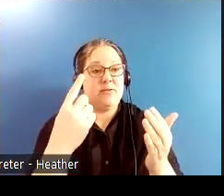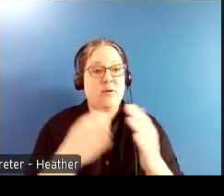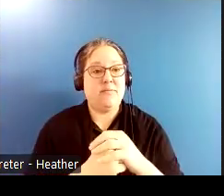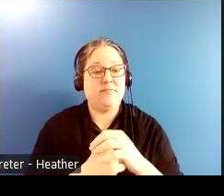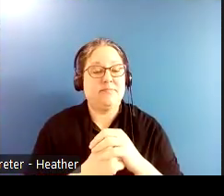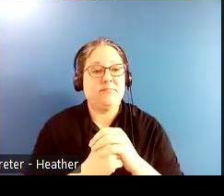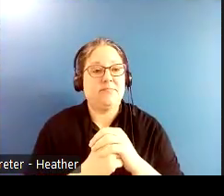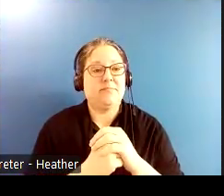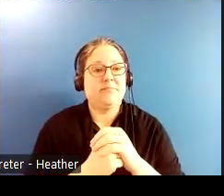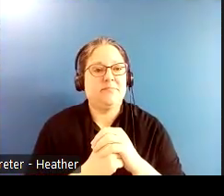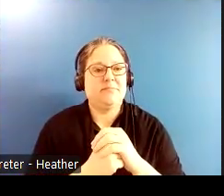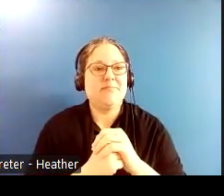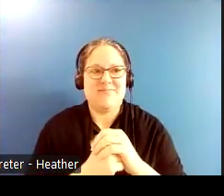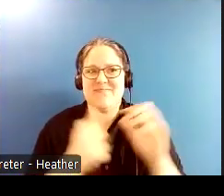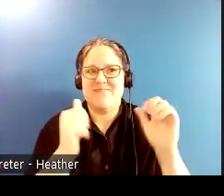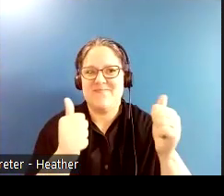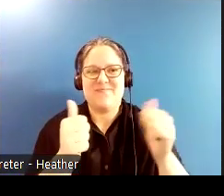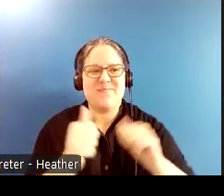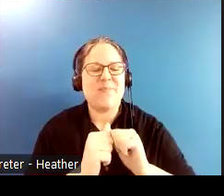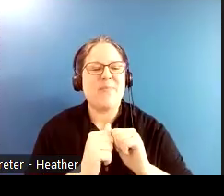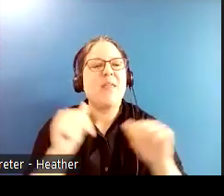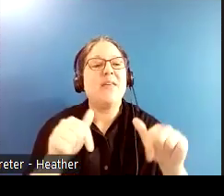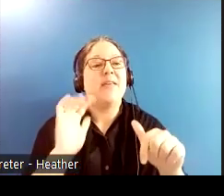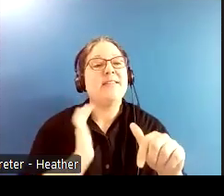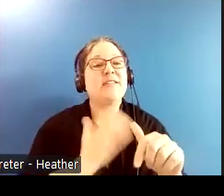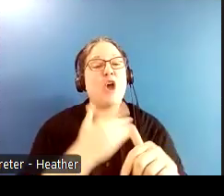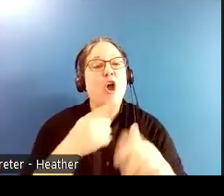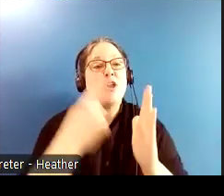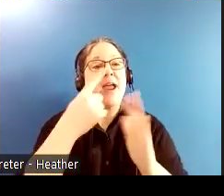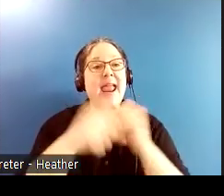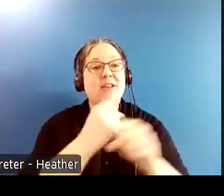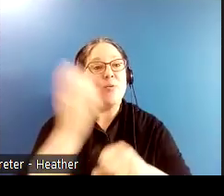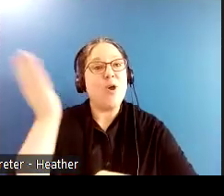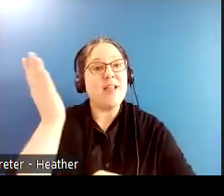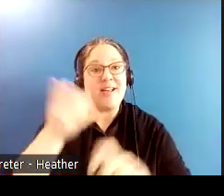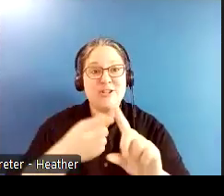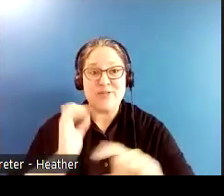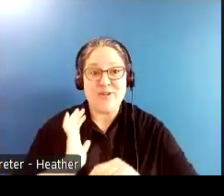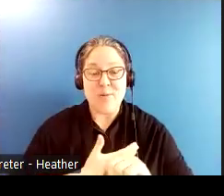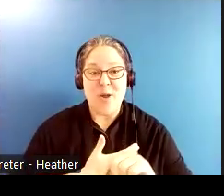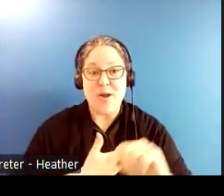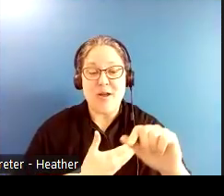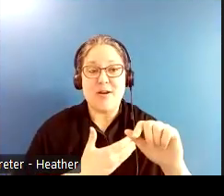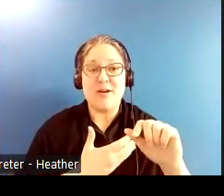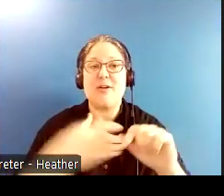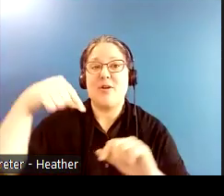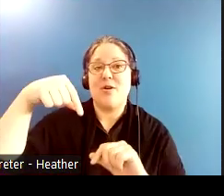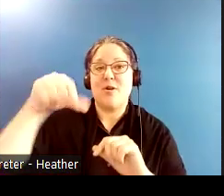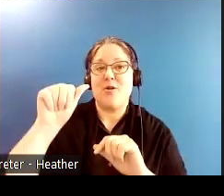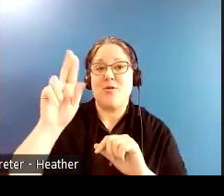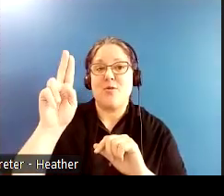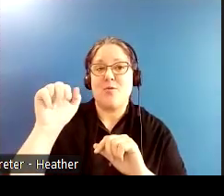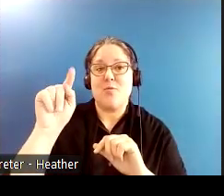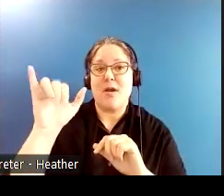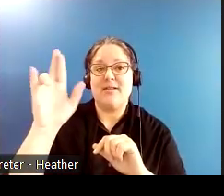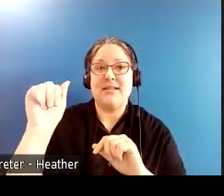month's angle round, but it's our annual lecture from our quantitative methods core or QCore, which